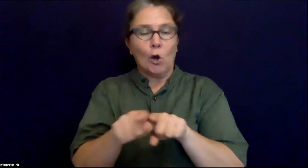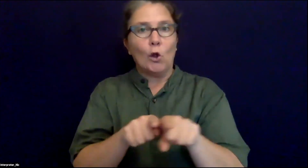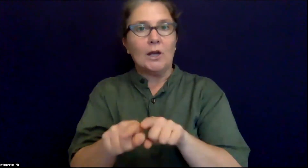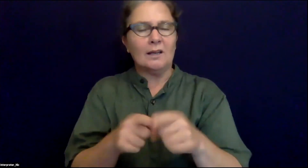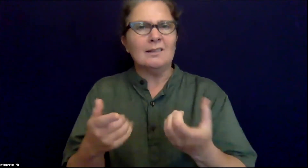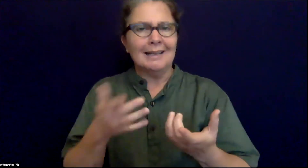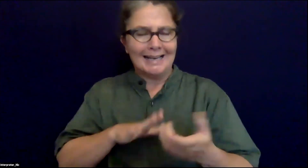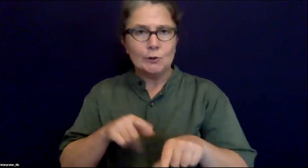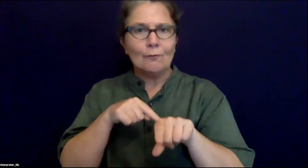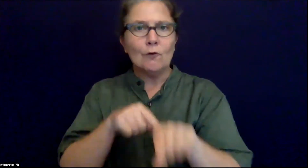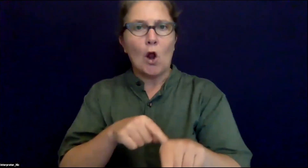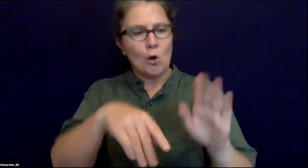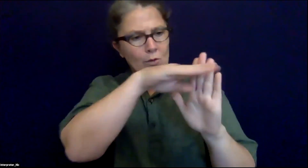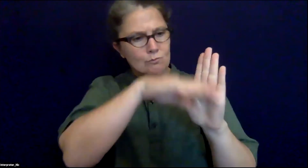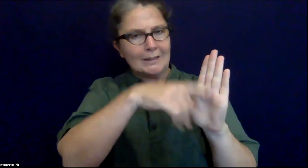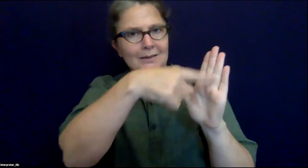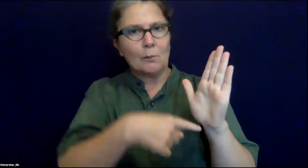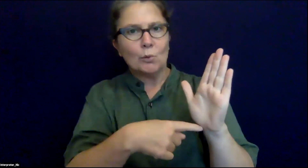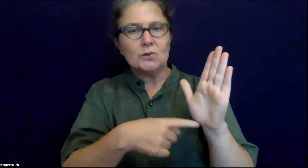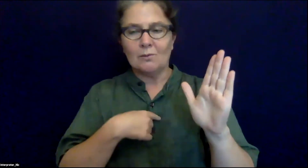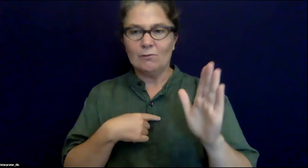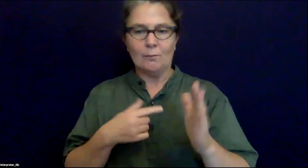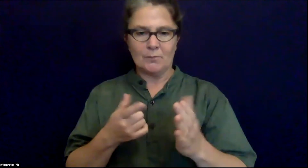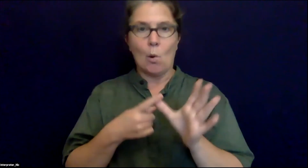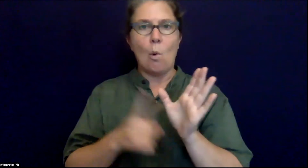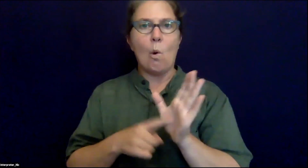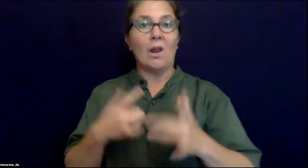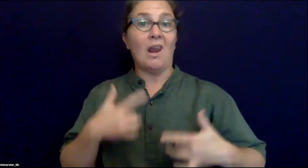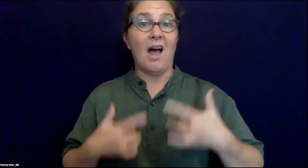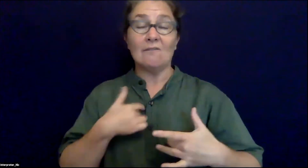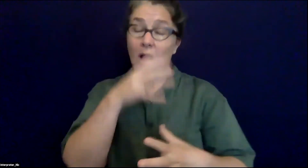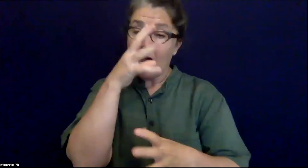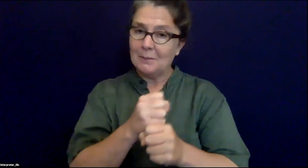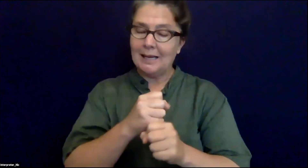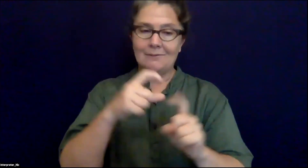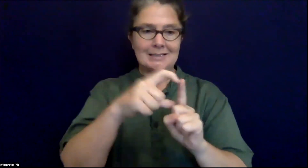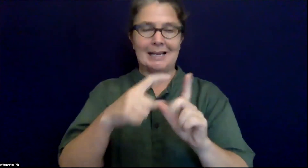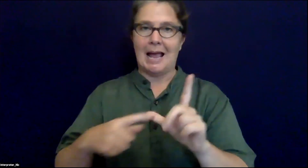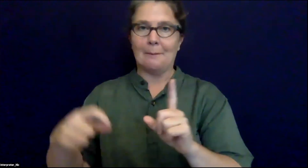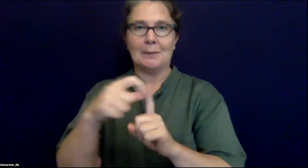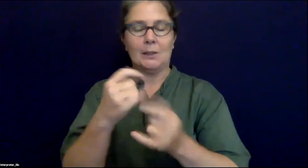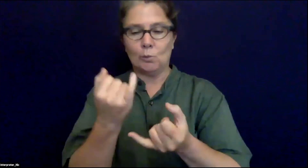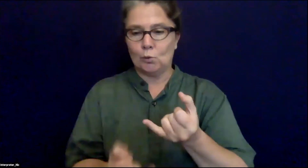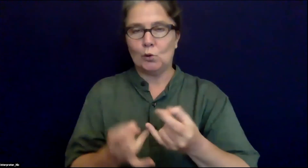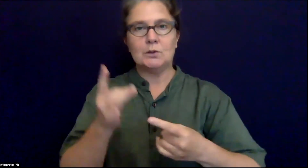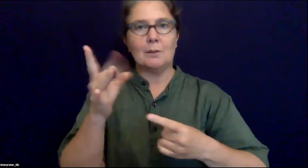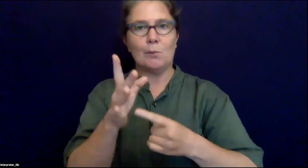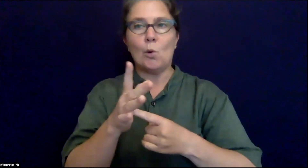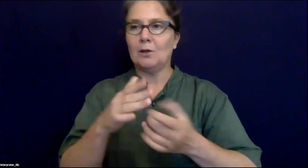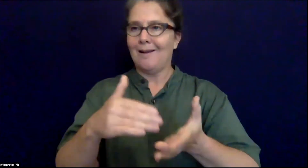and I believe the Disability Action Plan is critical to achieving this. So what I’m going to do now, I'm going to ask the panelists